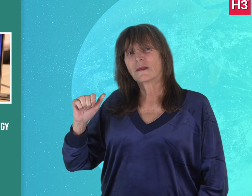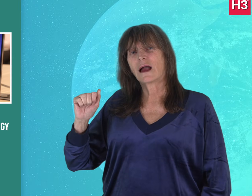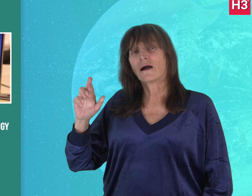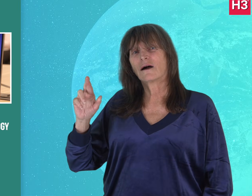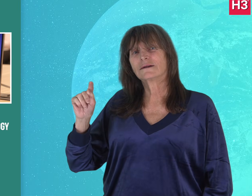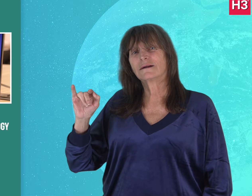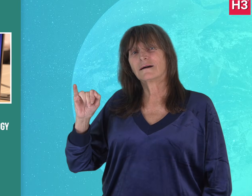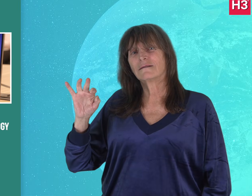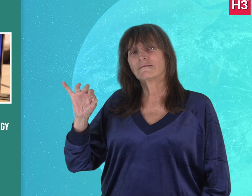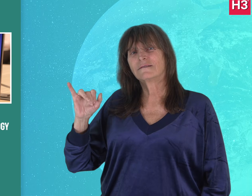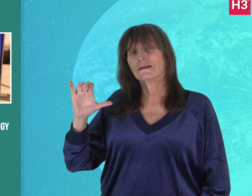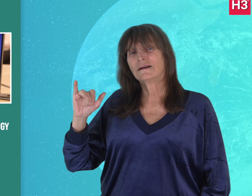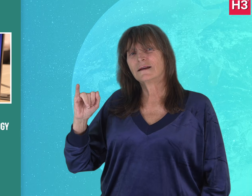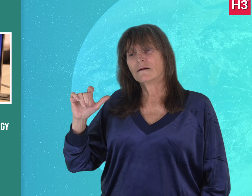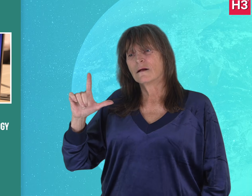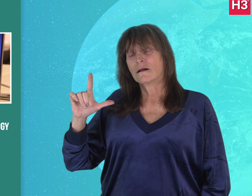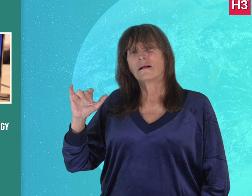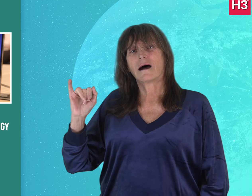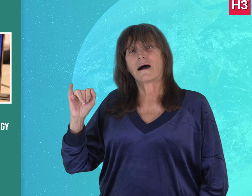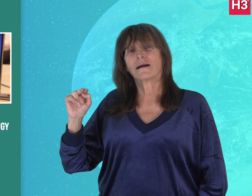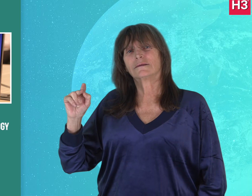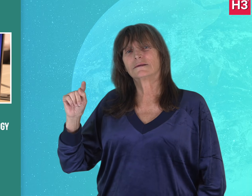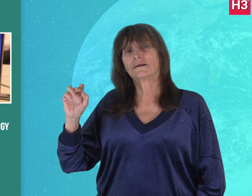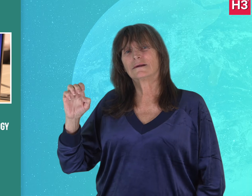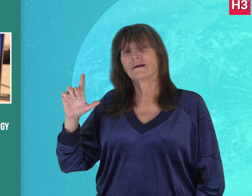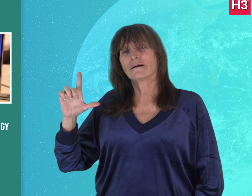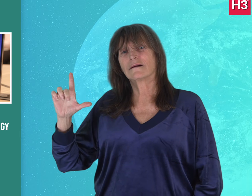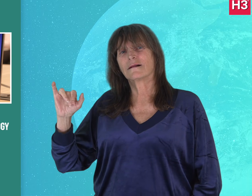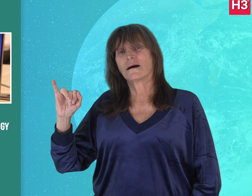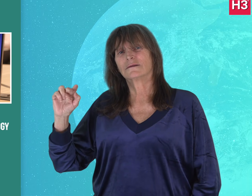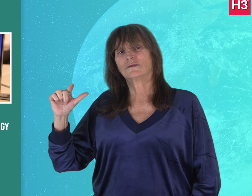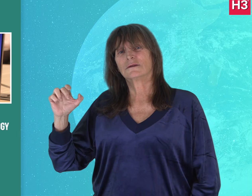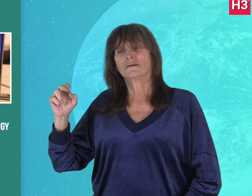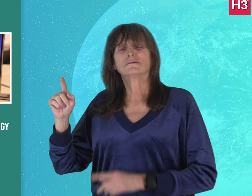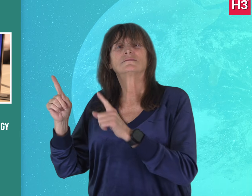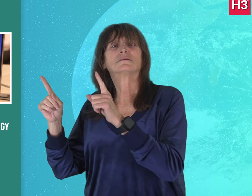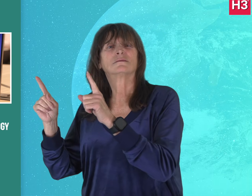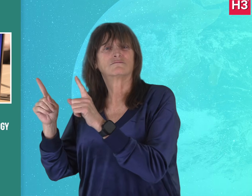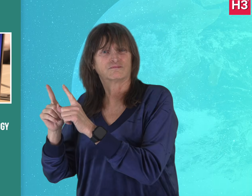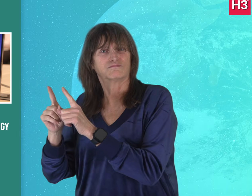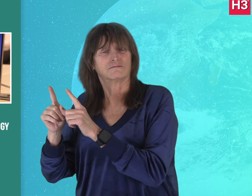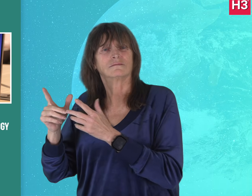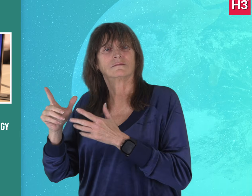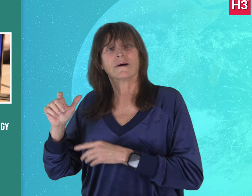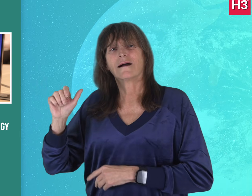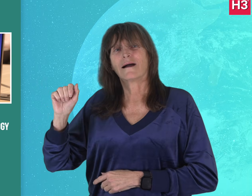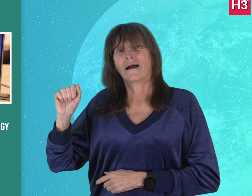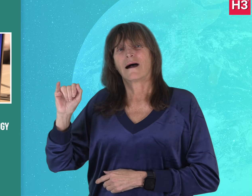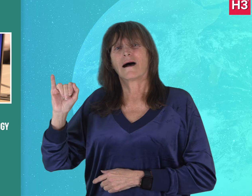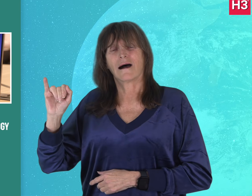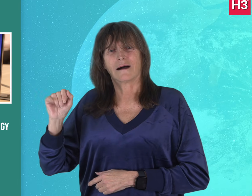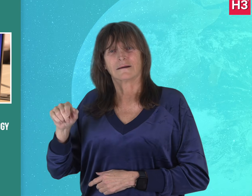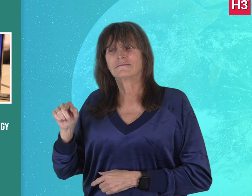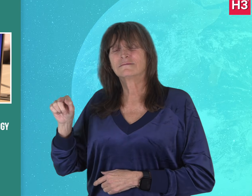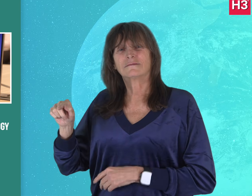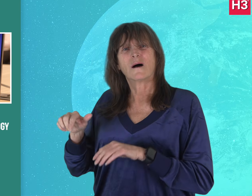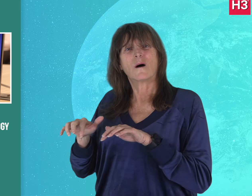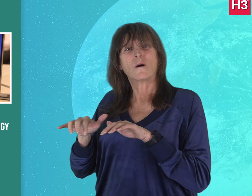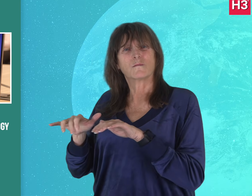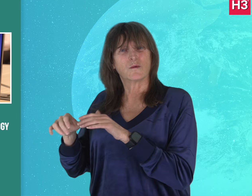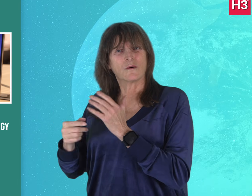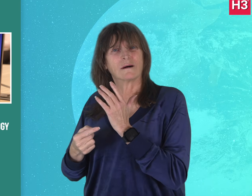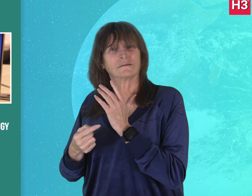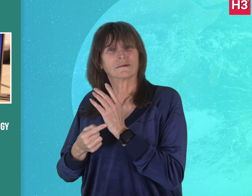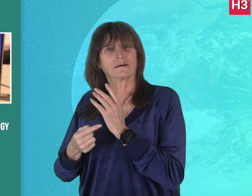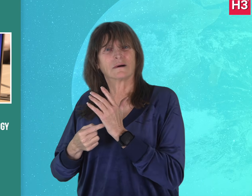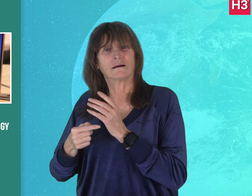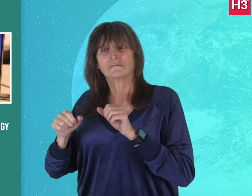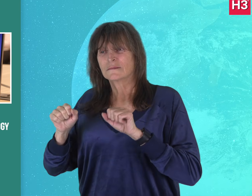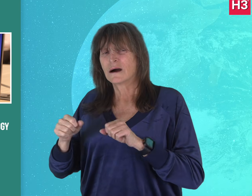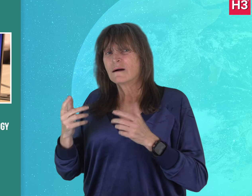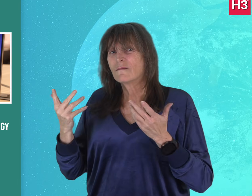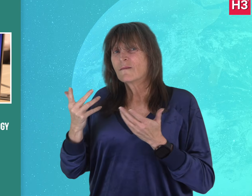Artificial Intelligence, or AI, is computer technology that can think and